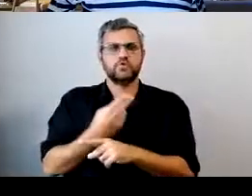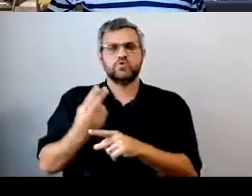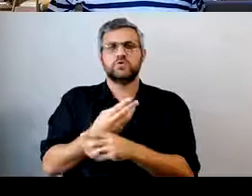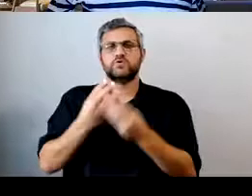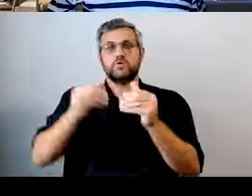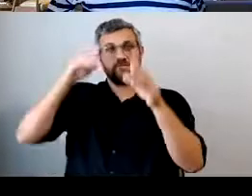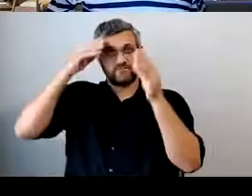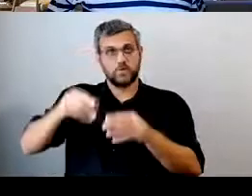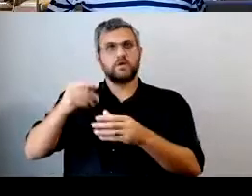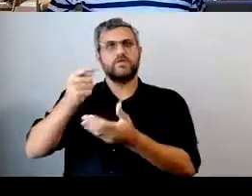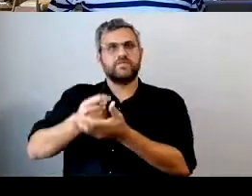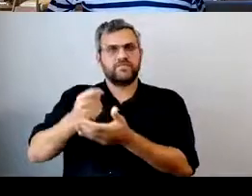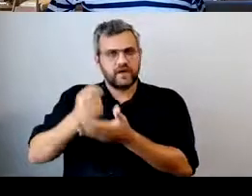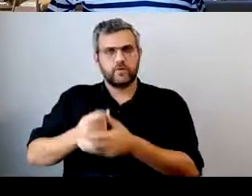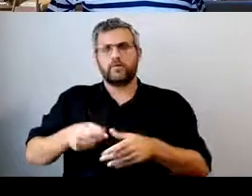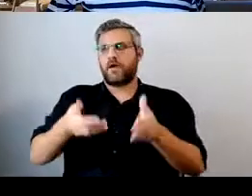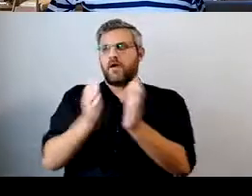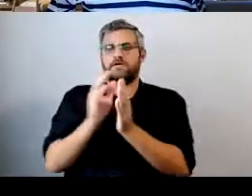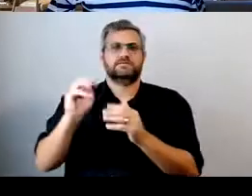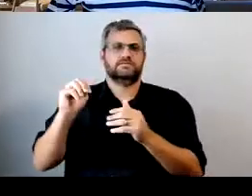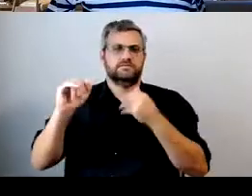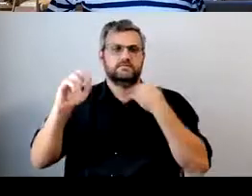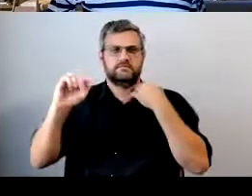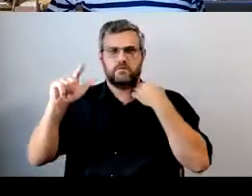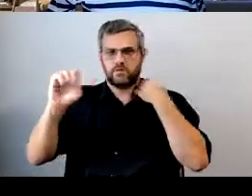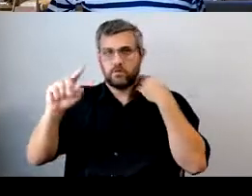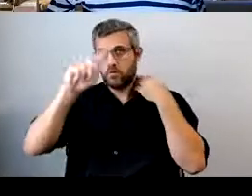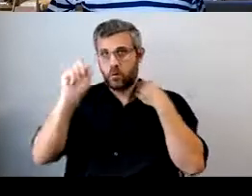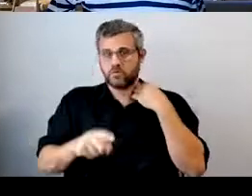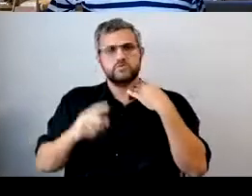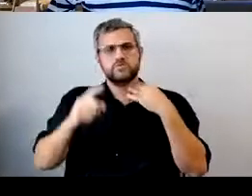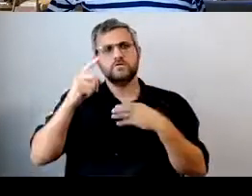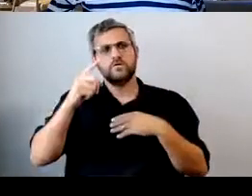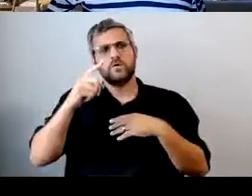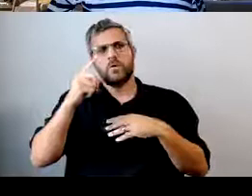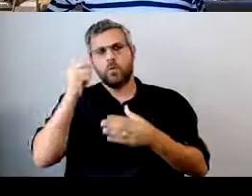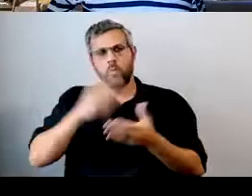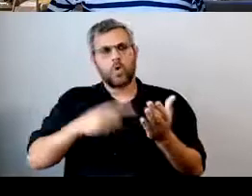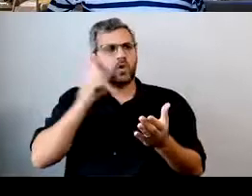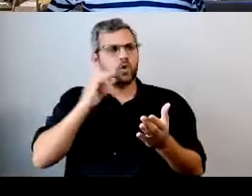like asking a miracle question to learn more about what they envision the future to be. So imagine you went to bed tonight